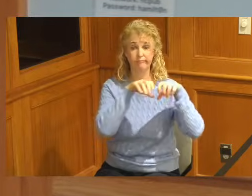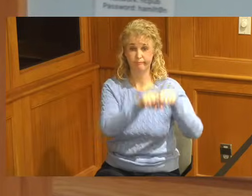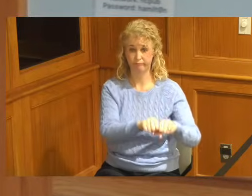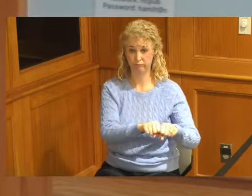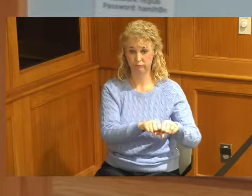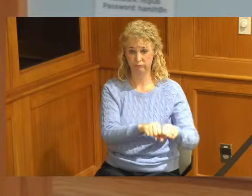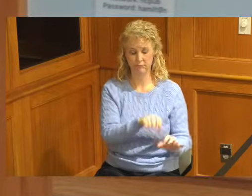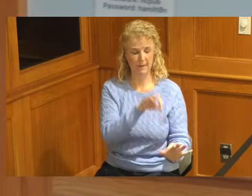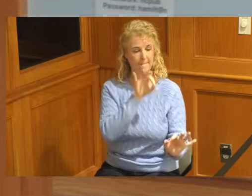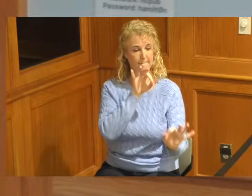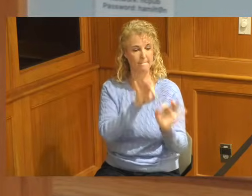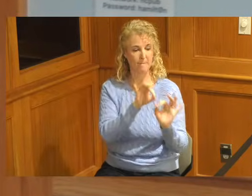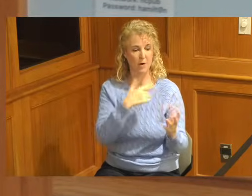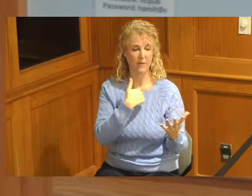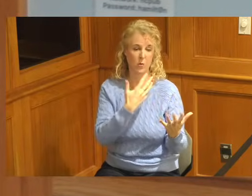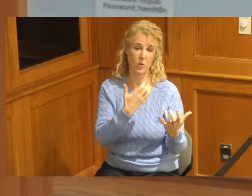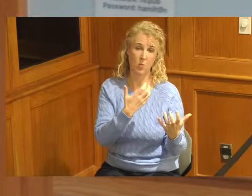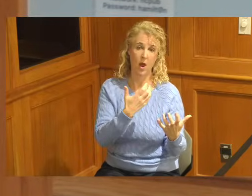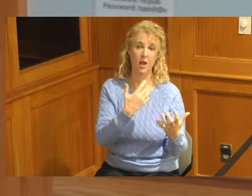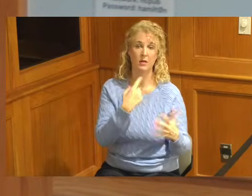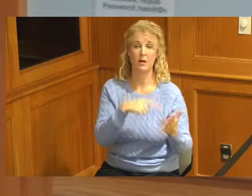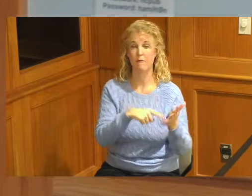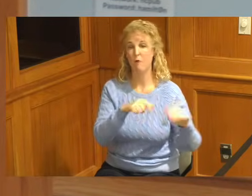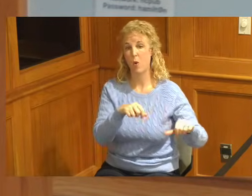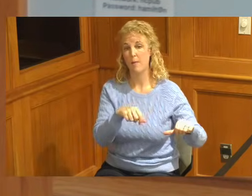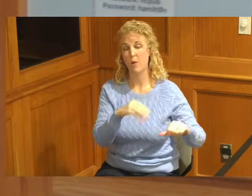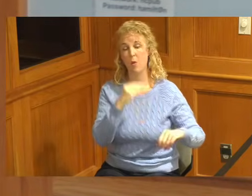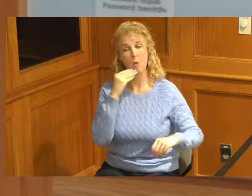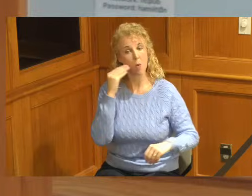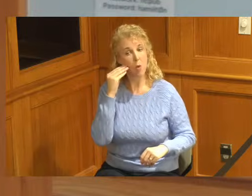is the kind of stuff we want here. We want some affordable housing. We want, you know,